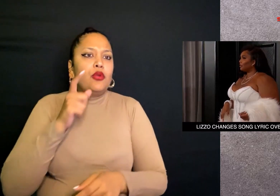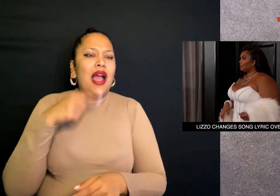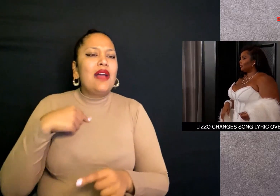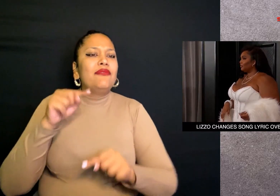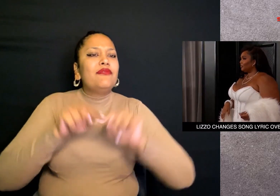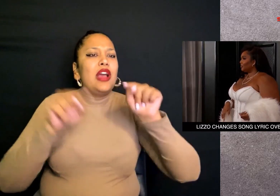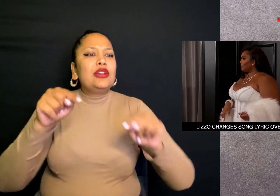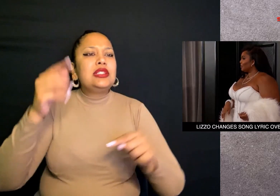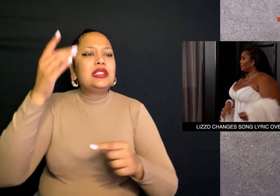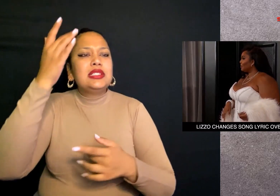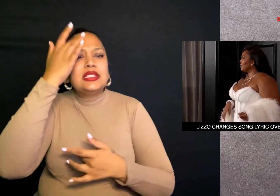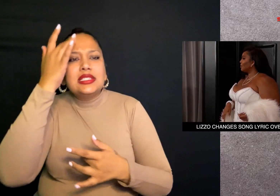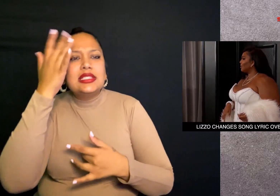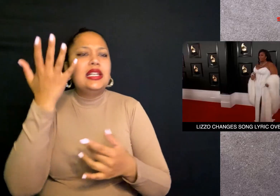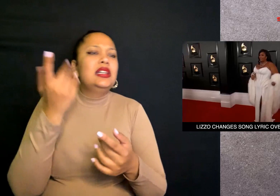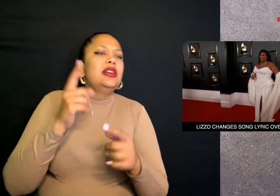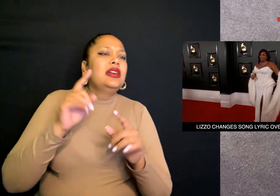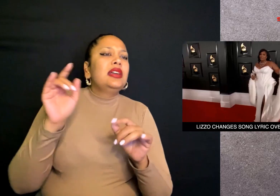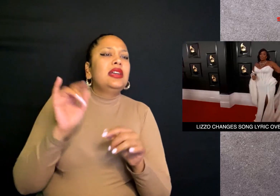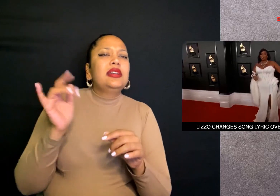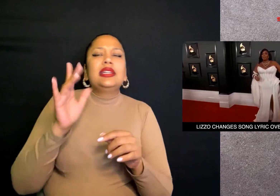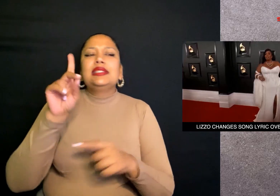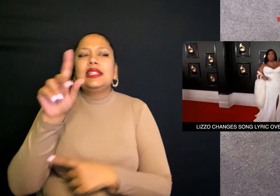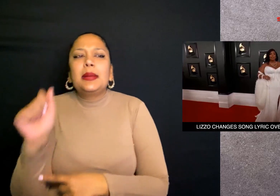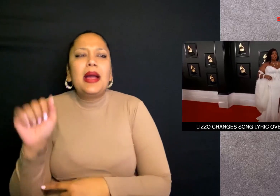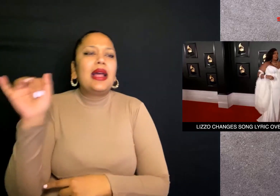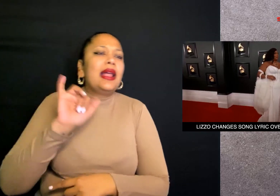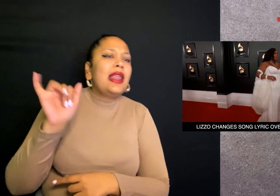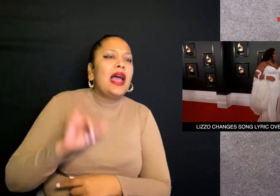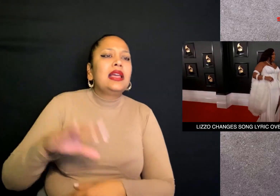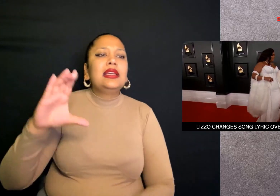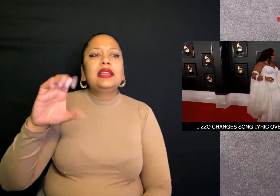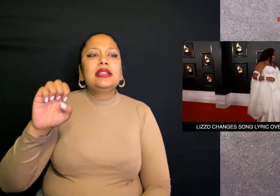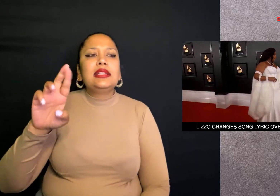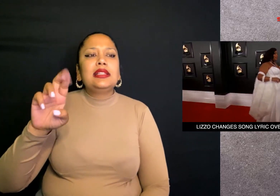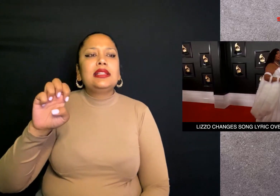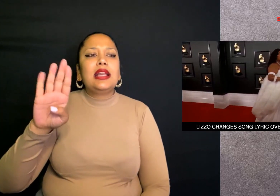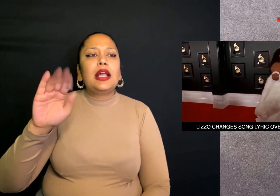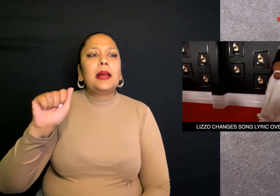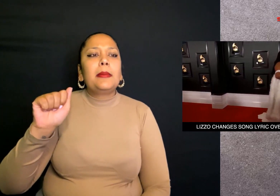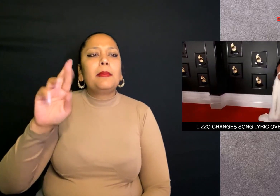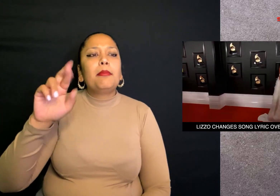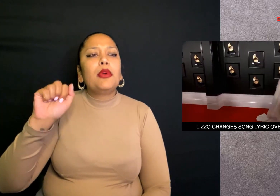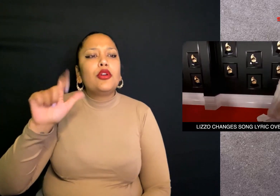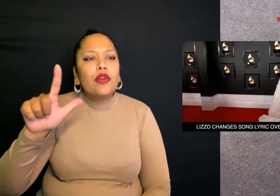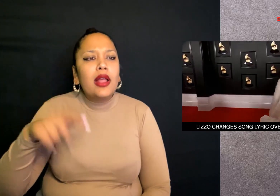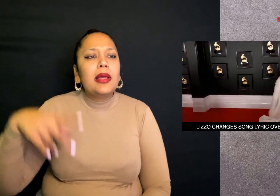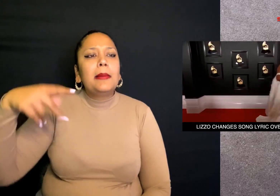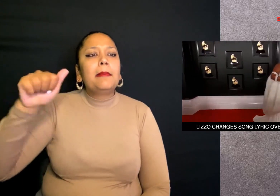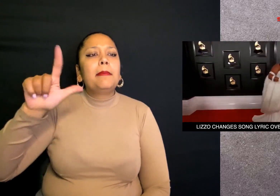herself and there was a quick response on social media from people with various conditions